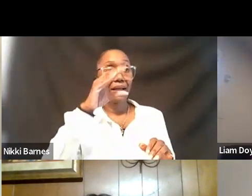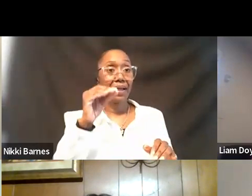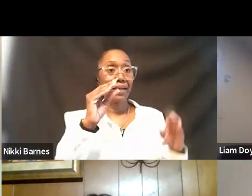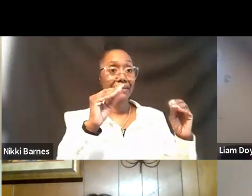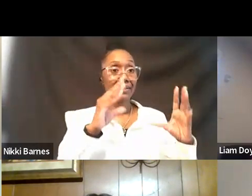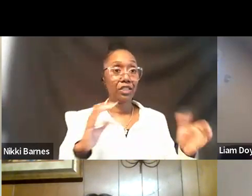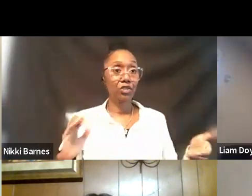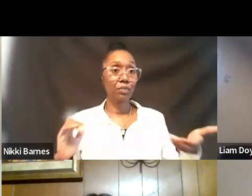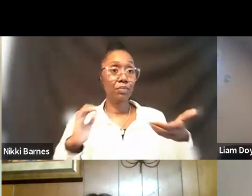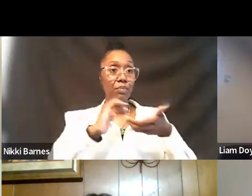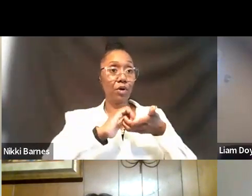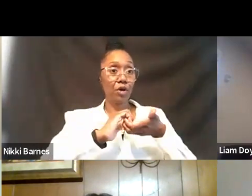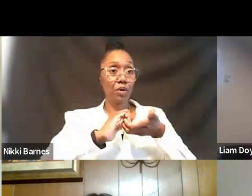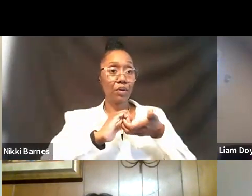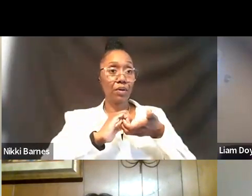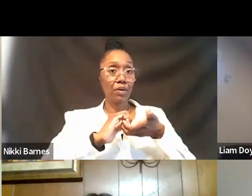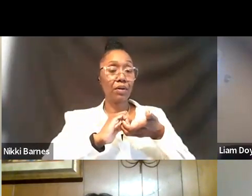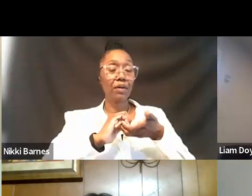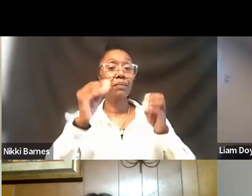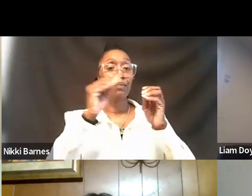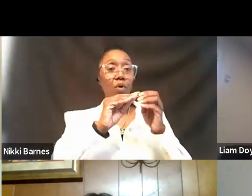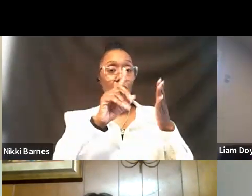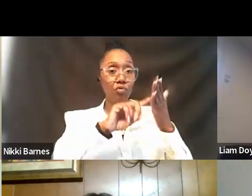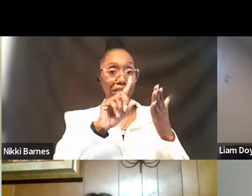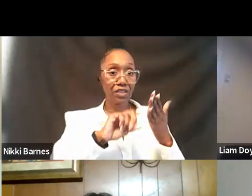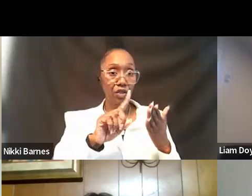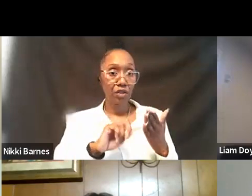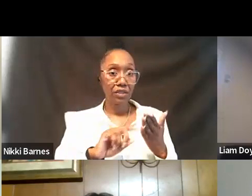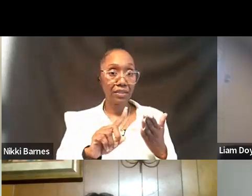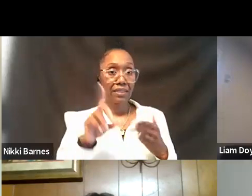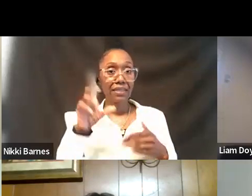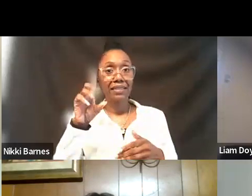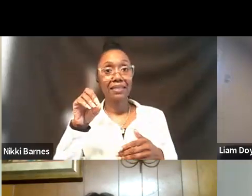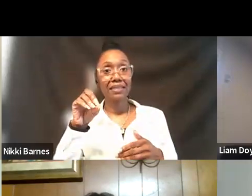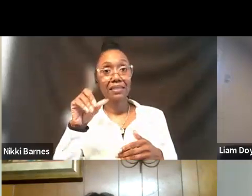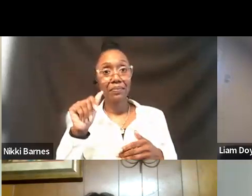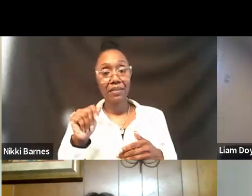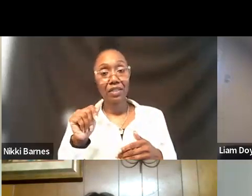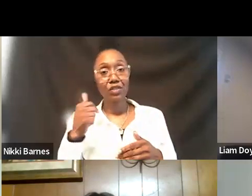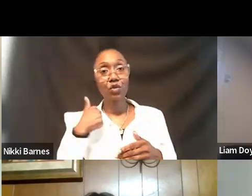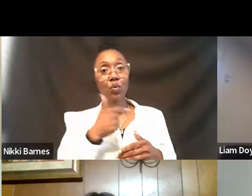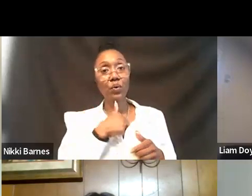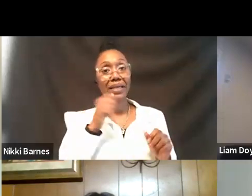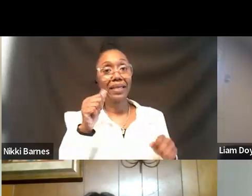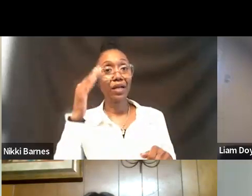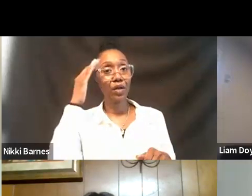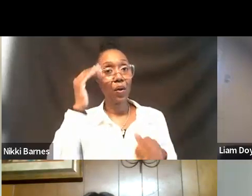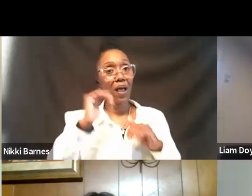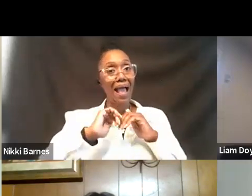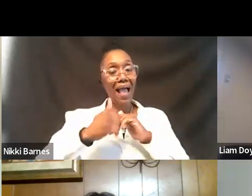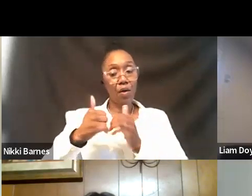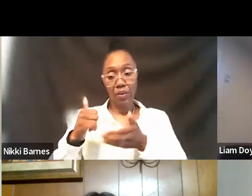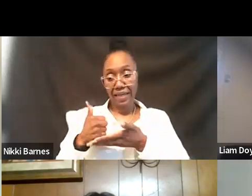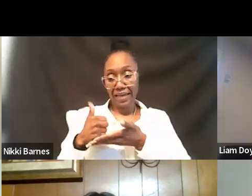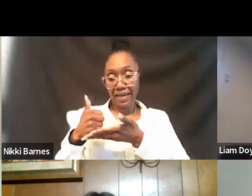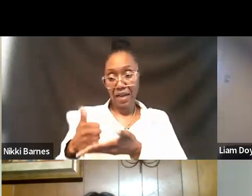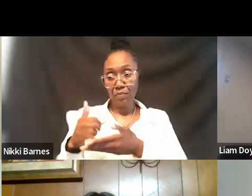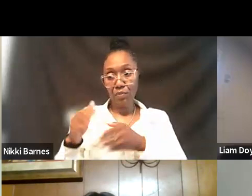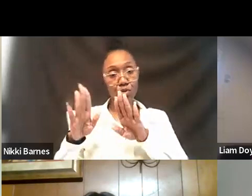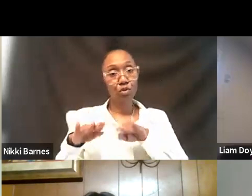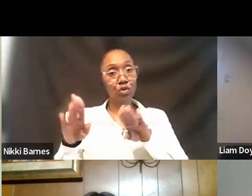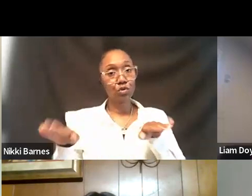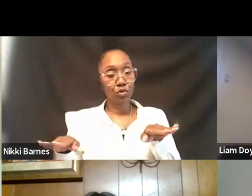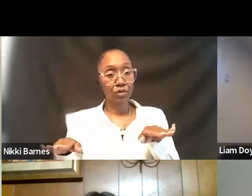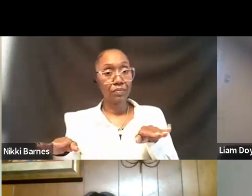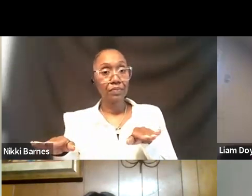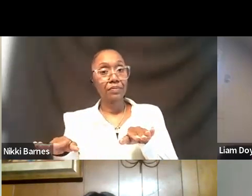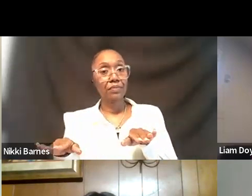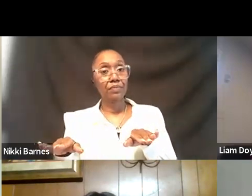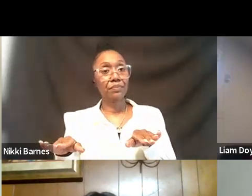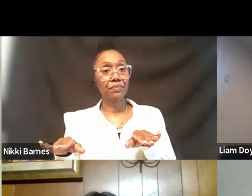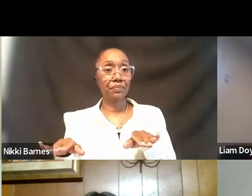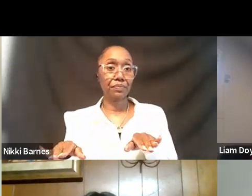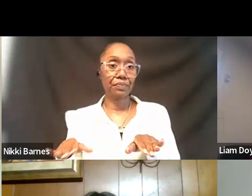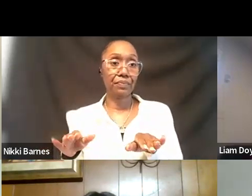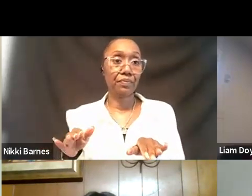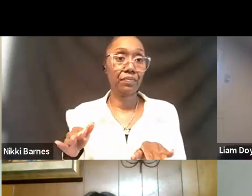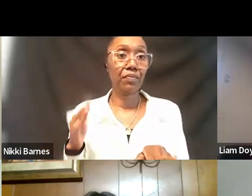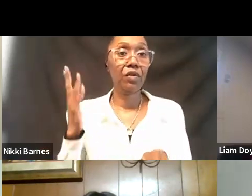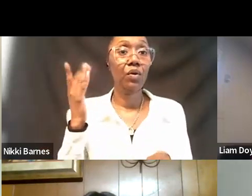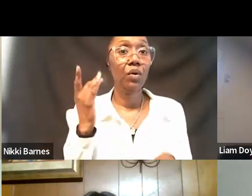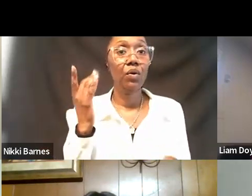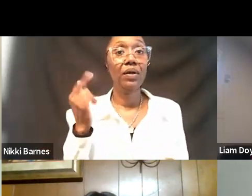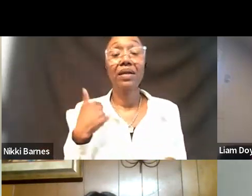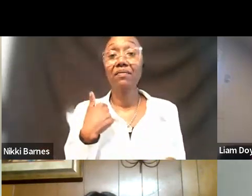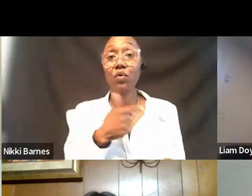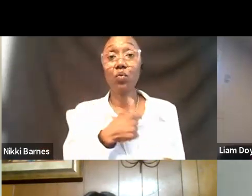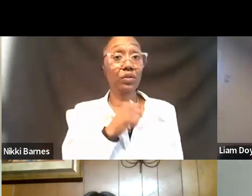And researching about the disabilities so we can know how how to help the shot these children out. And because he If we don't do that.